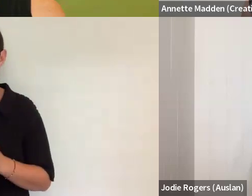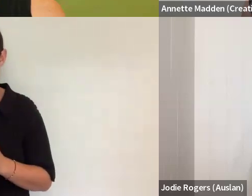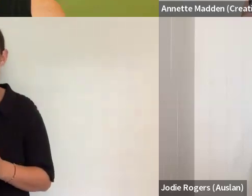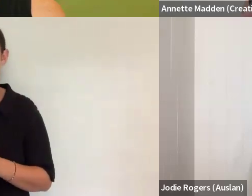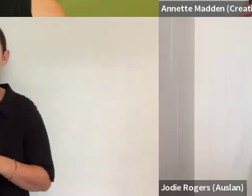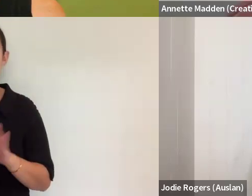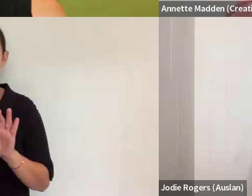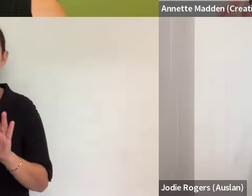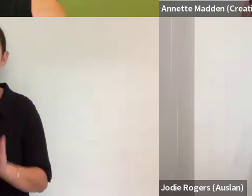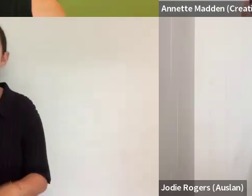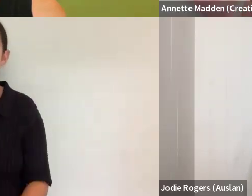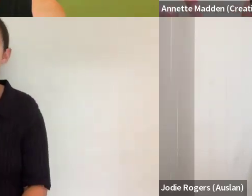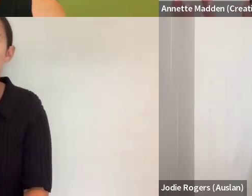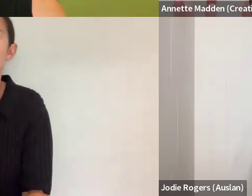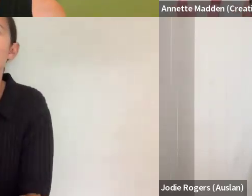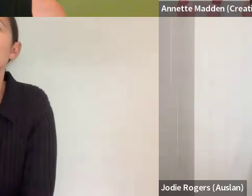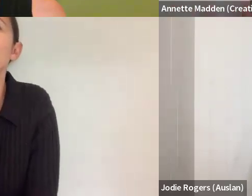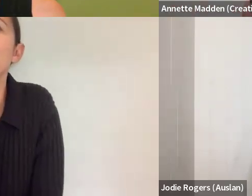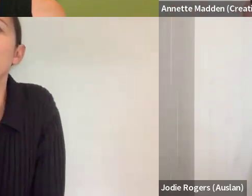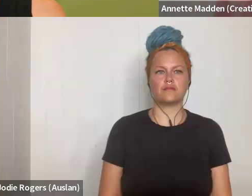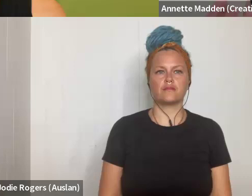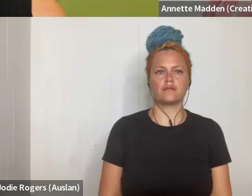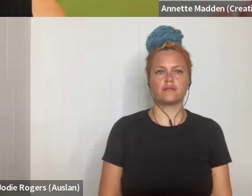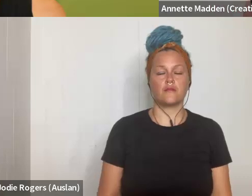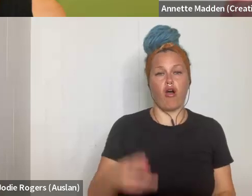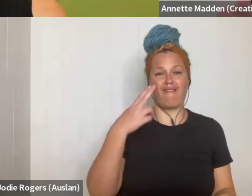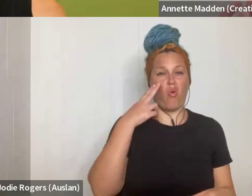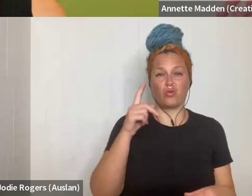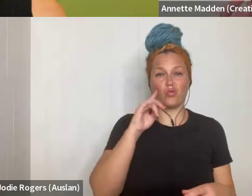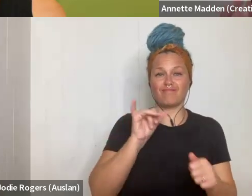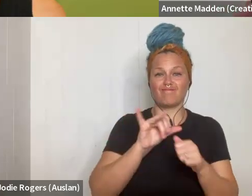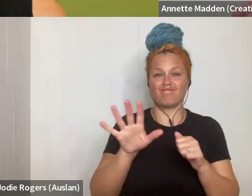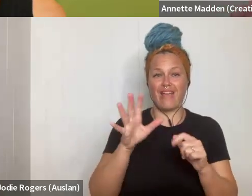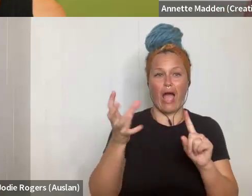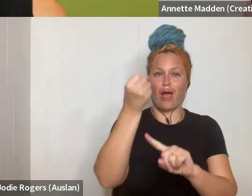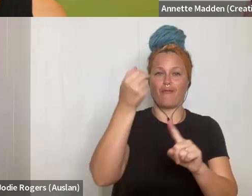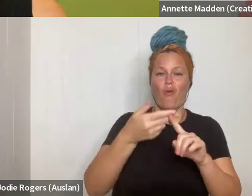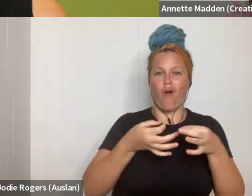or how we have then been able to leveraged this opportunity into different ways of